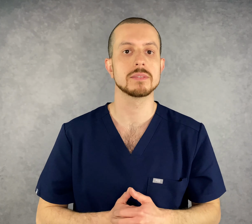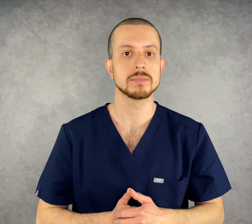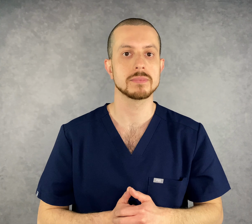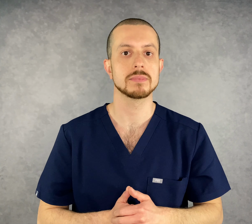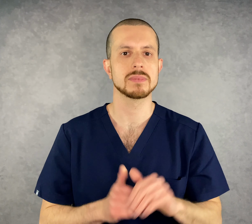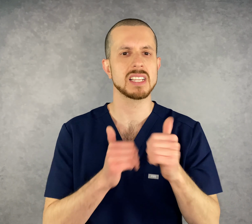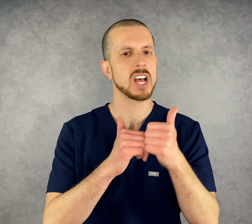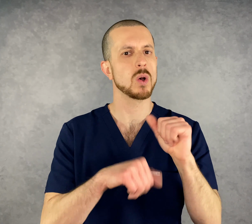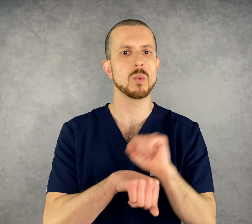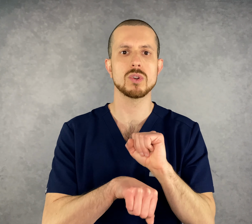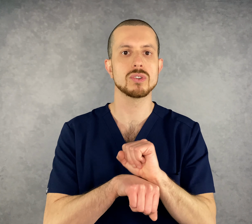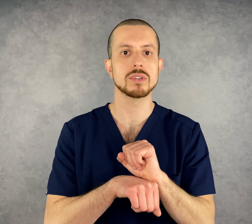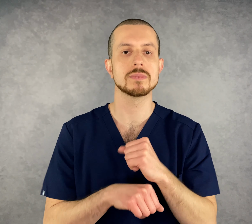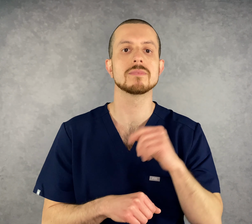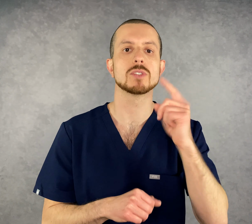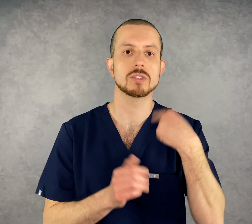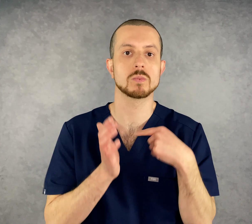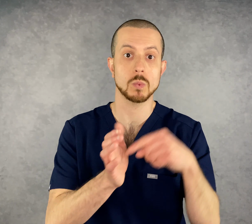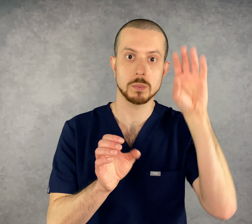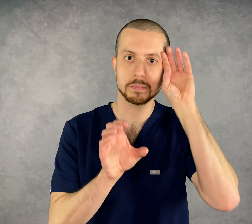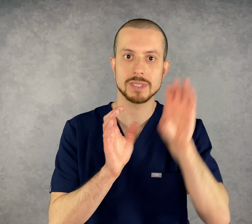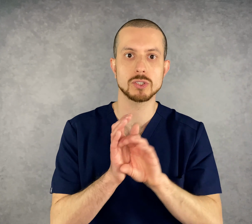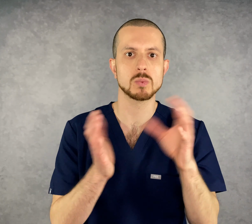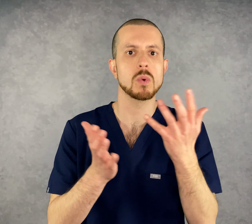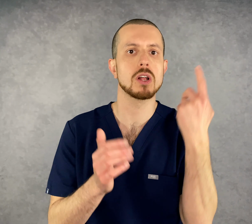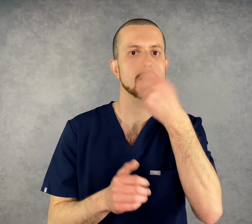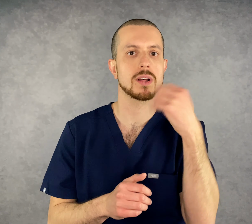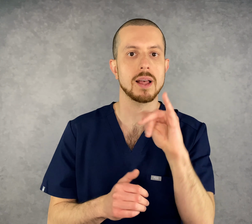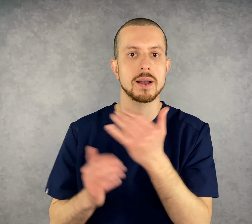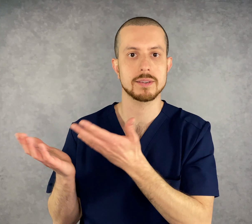How does it work? First, I'm going to show you a picture to give you an idea of what it looks like.